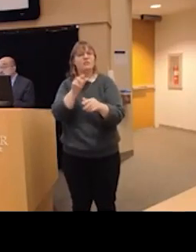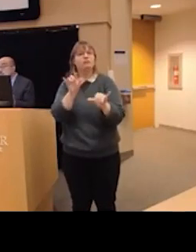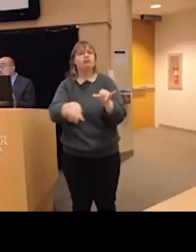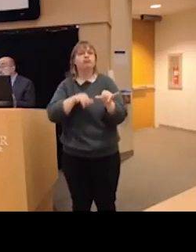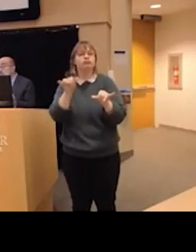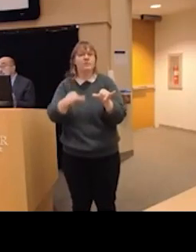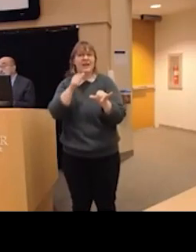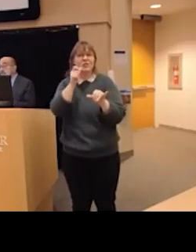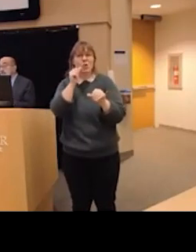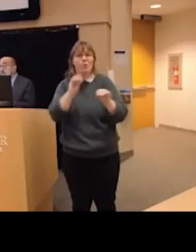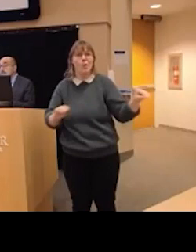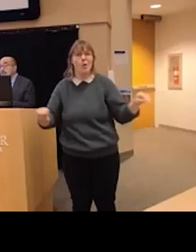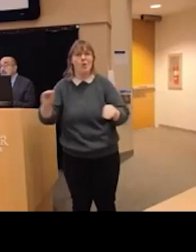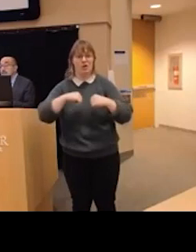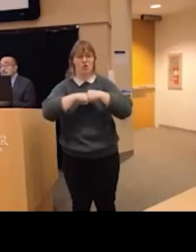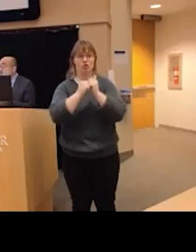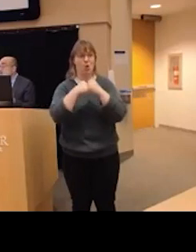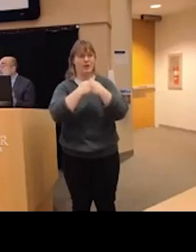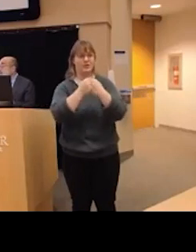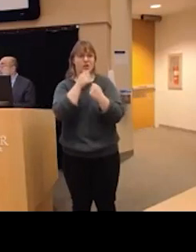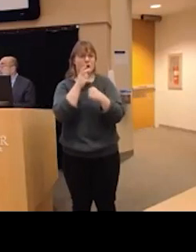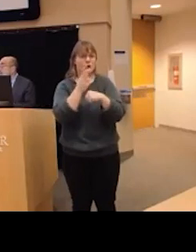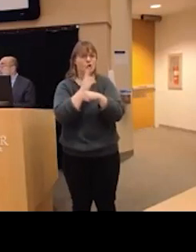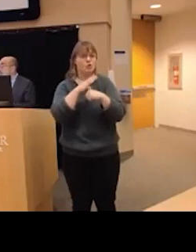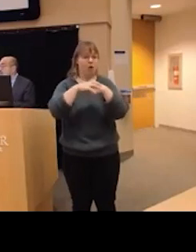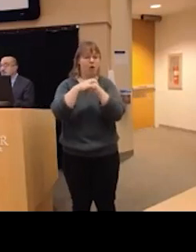if you you just don't move around you know joints that are not used rust you know it's it's that's